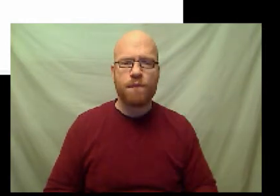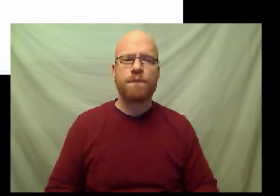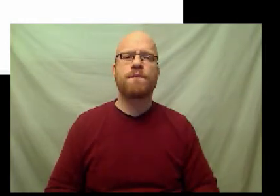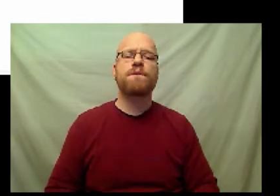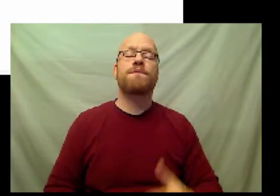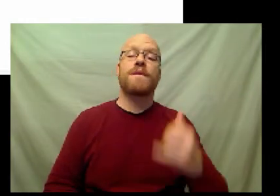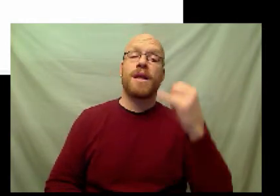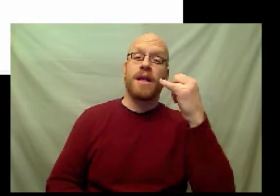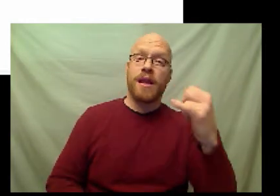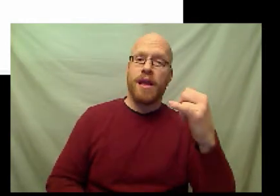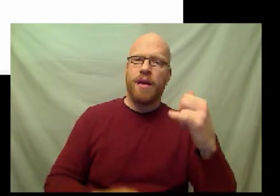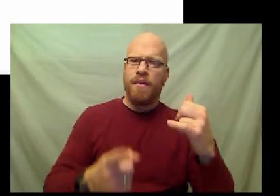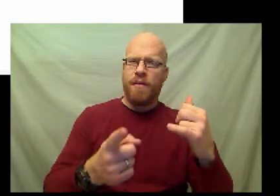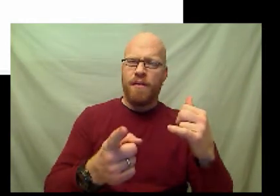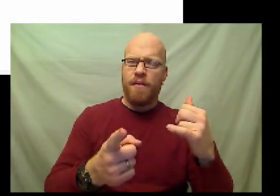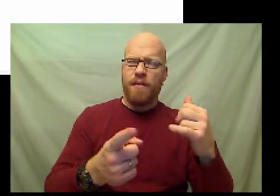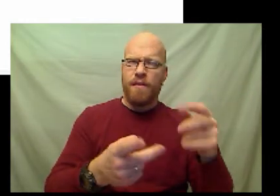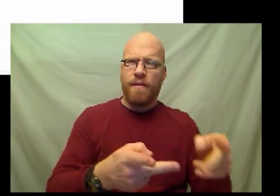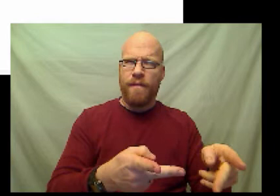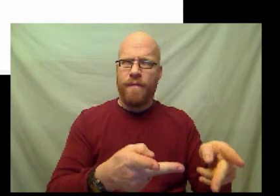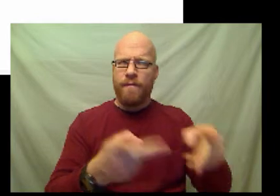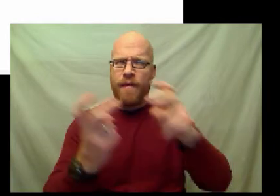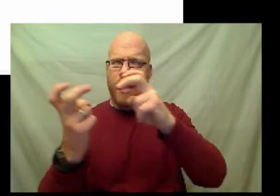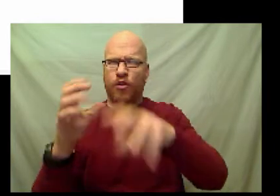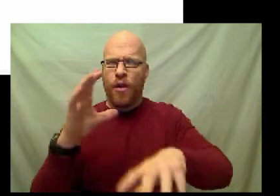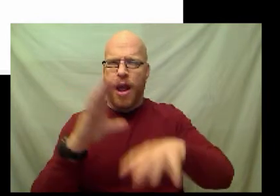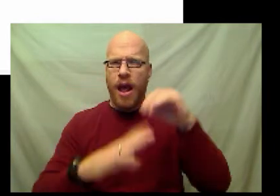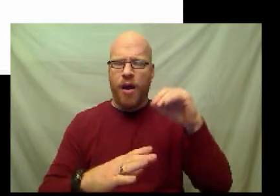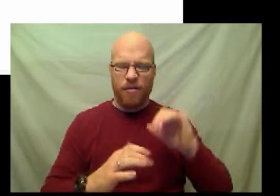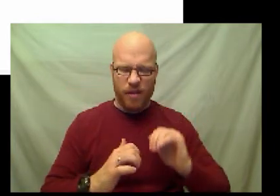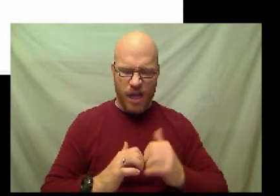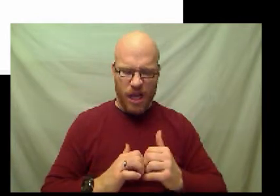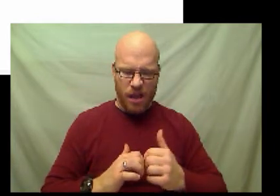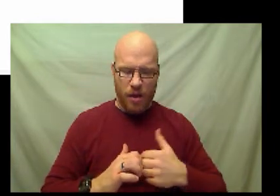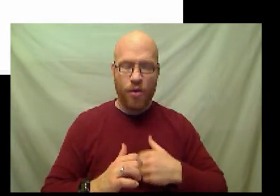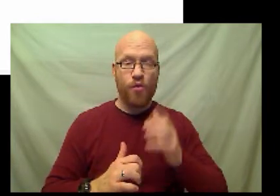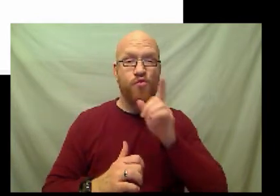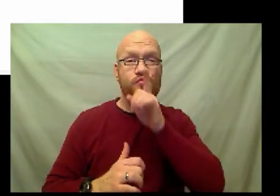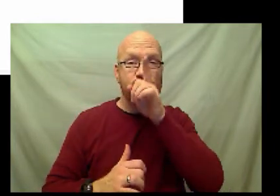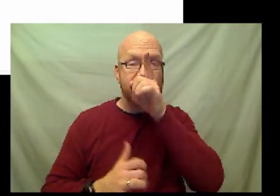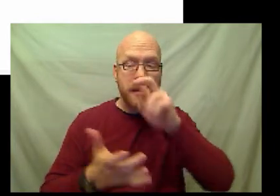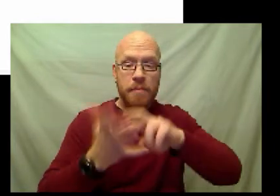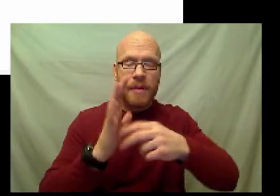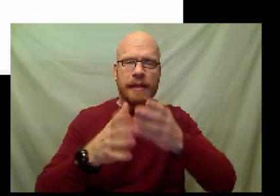What we need to do -- now it says remove -- pull out. How do you do that?